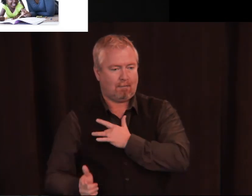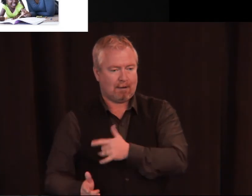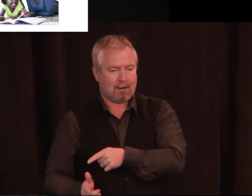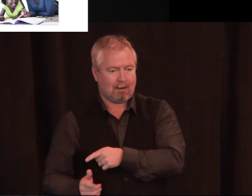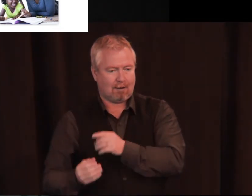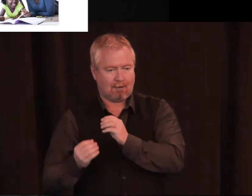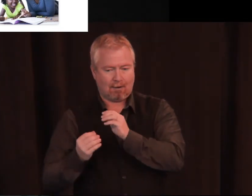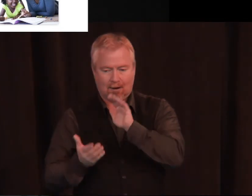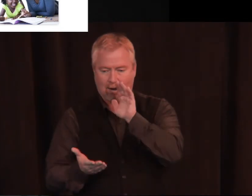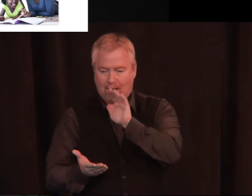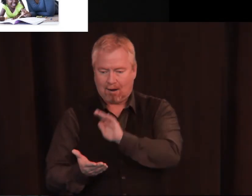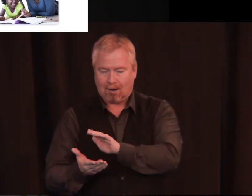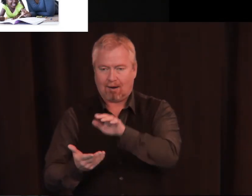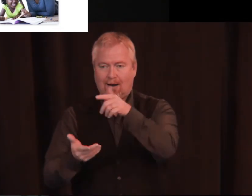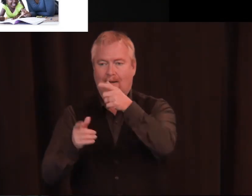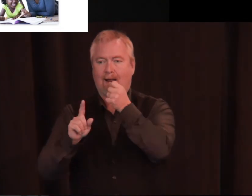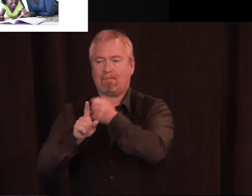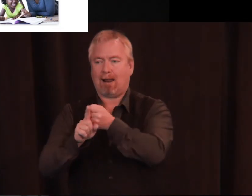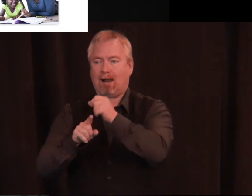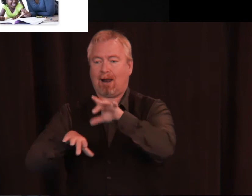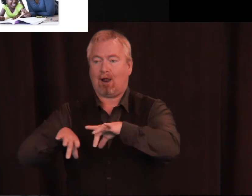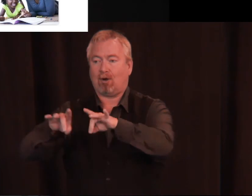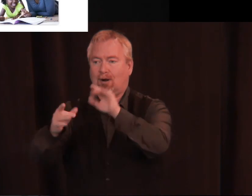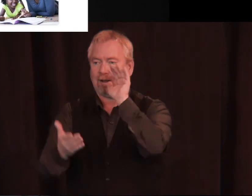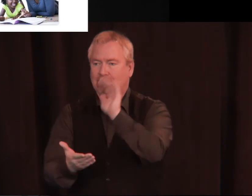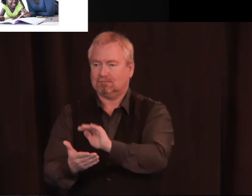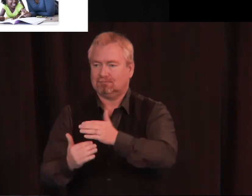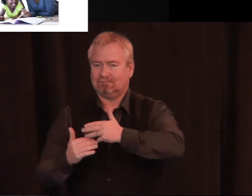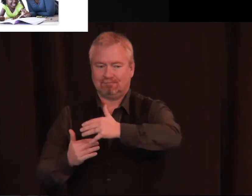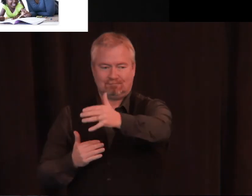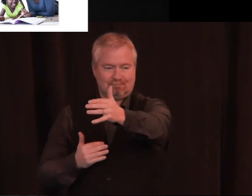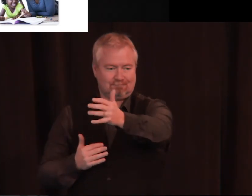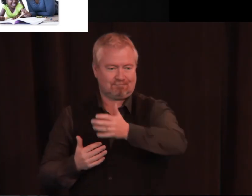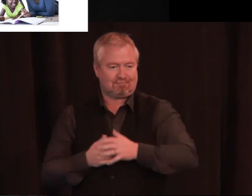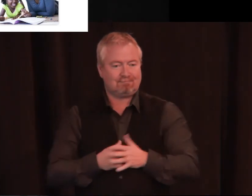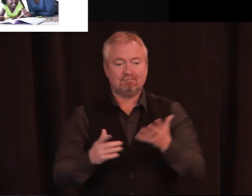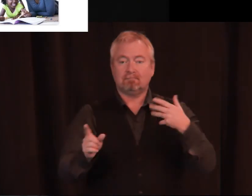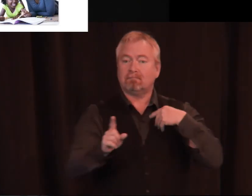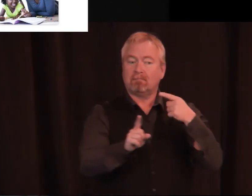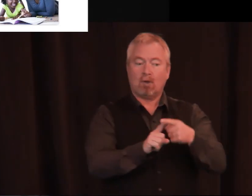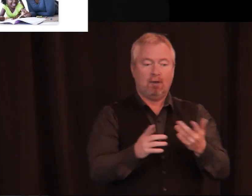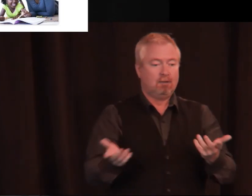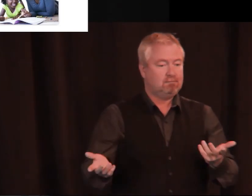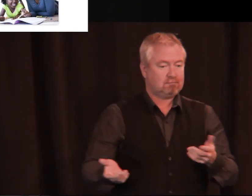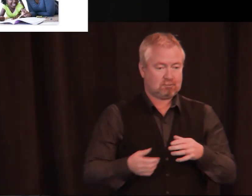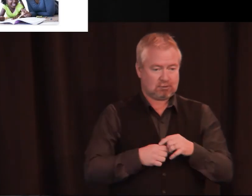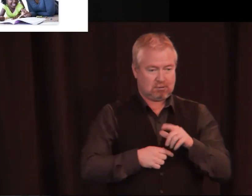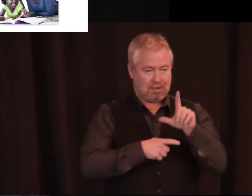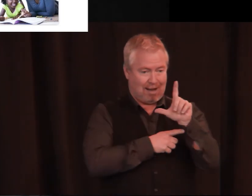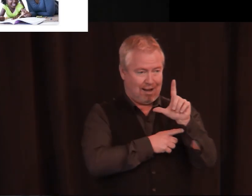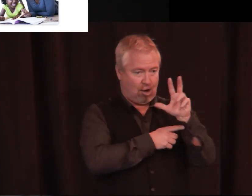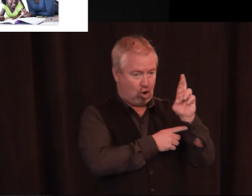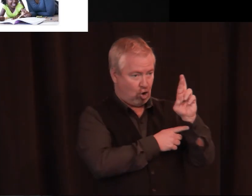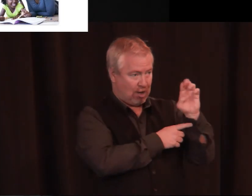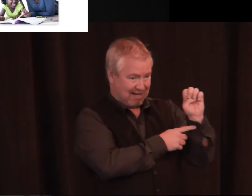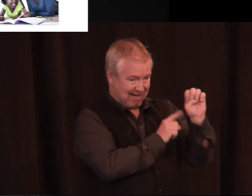And I think what this is really all getting at is, we talk about least restrictive environments on individualized education plans,